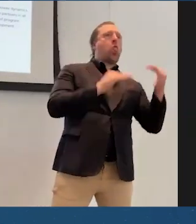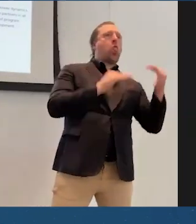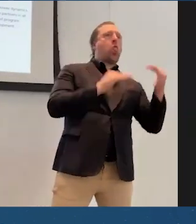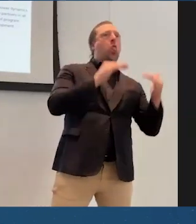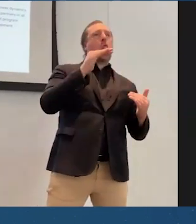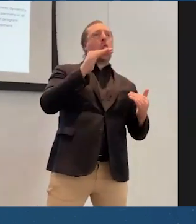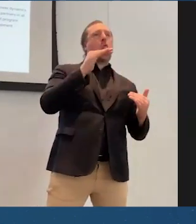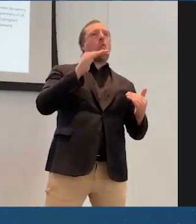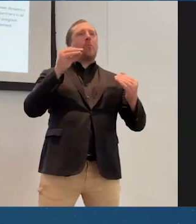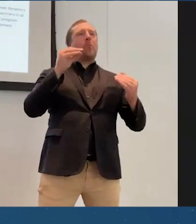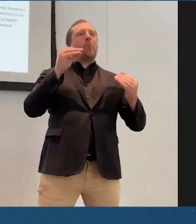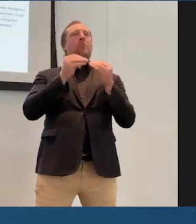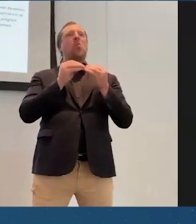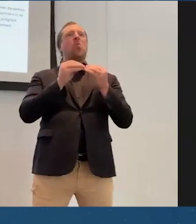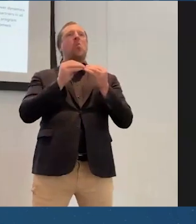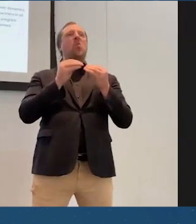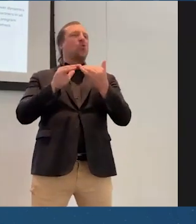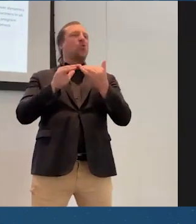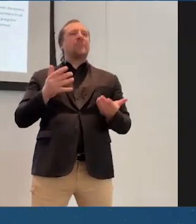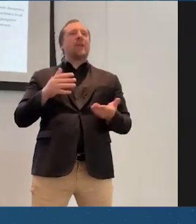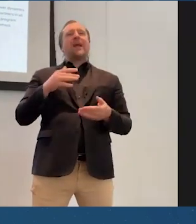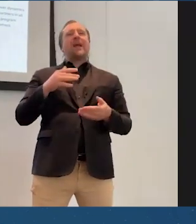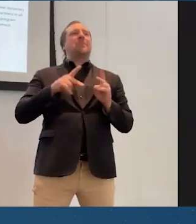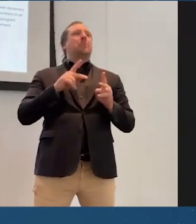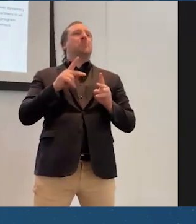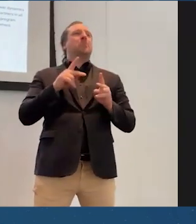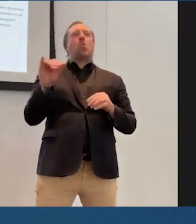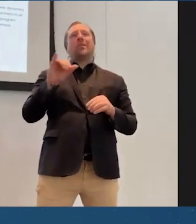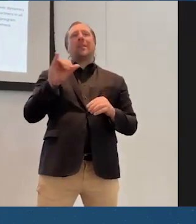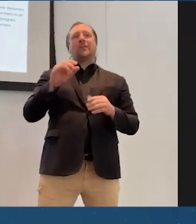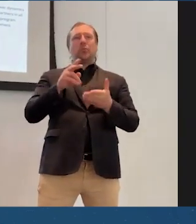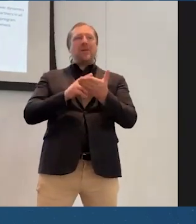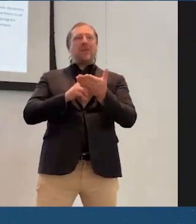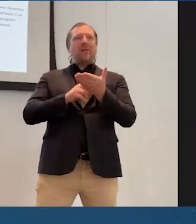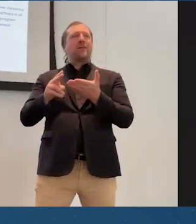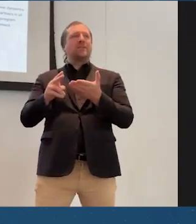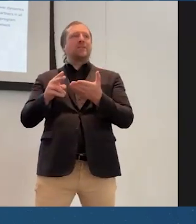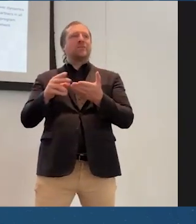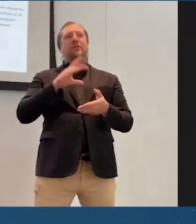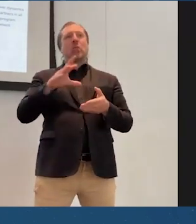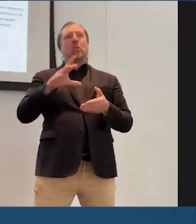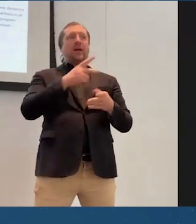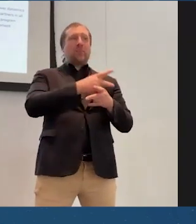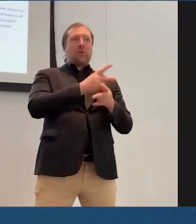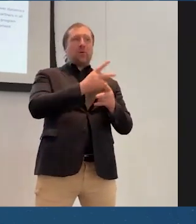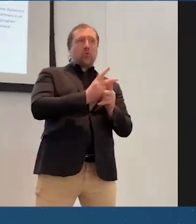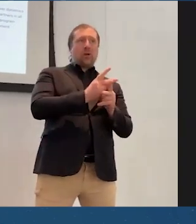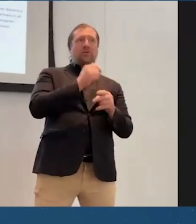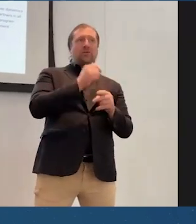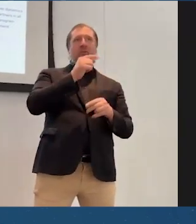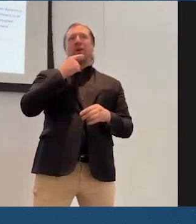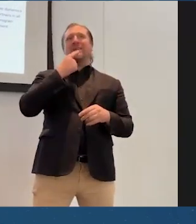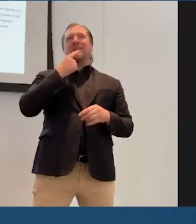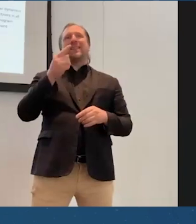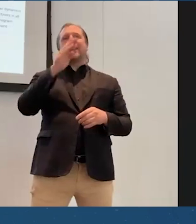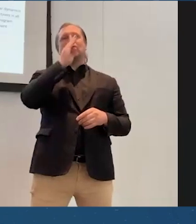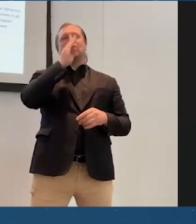And folks are more likely to be really honest with what they don't like about the products when they're not telling it directly to a Meta person.